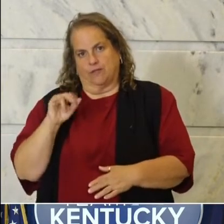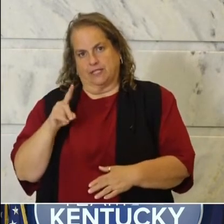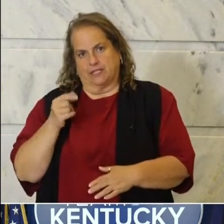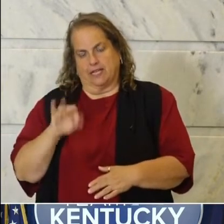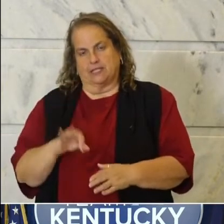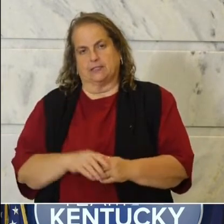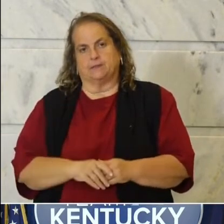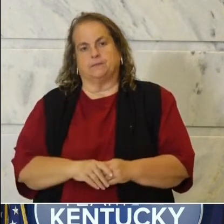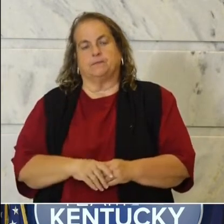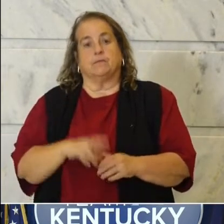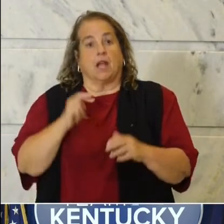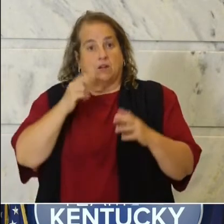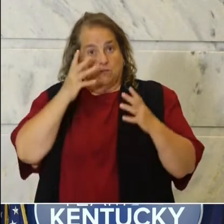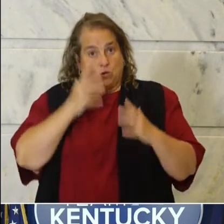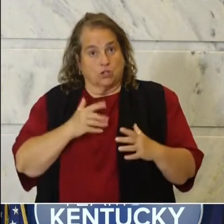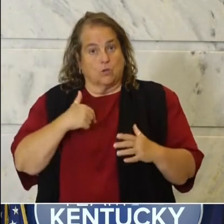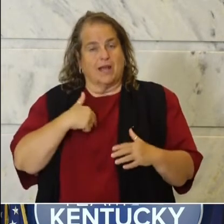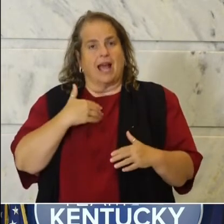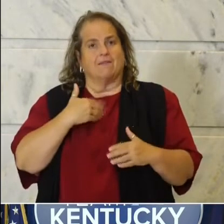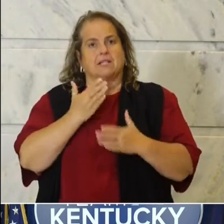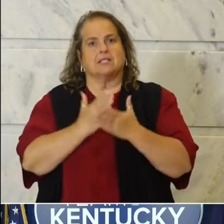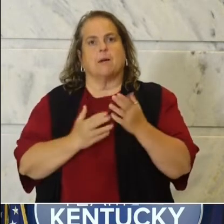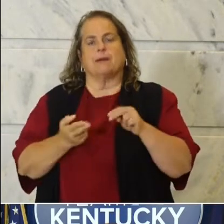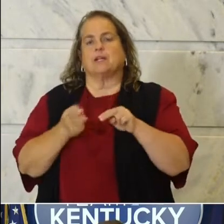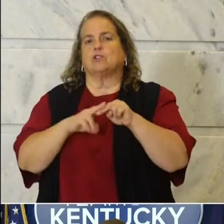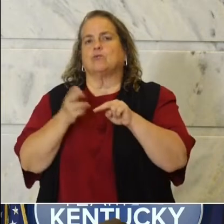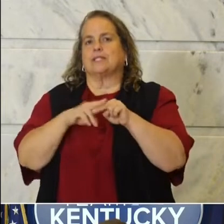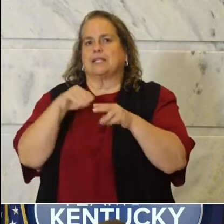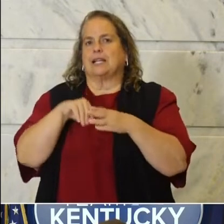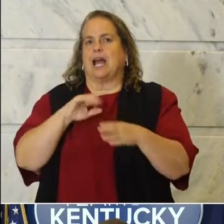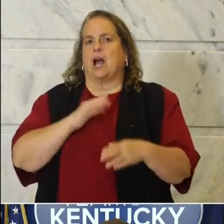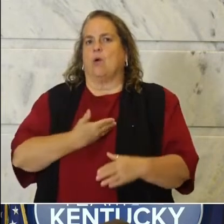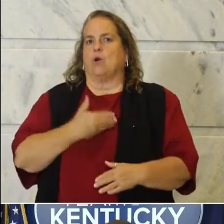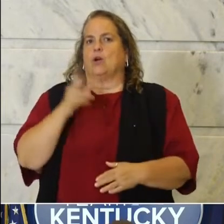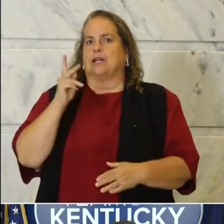Unfortunately, we have some increases in our Kentucky childcare facilities.